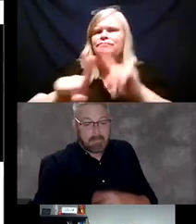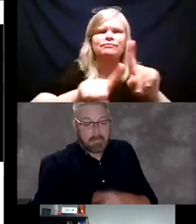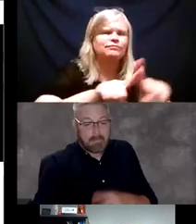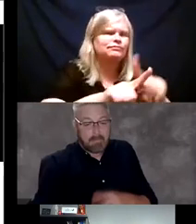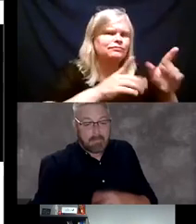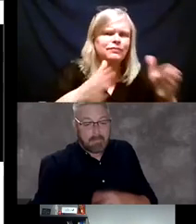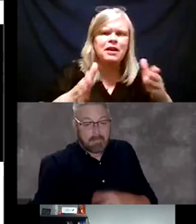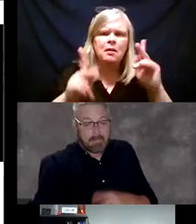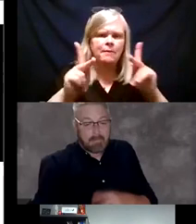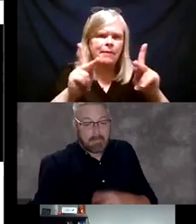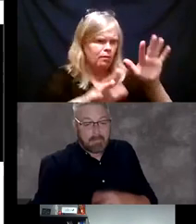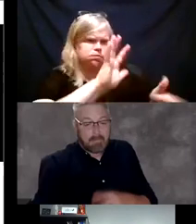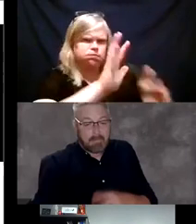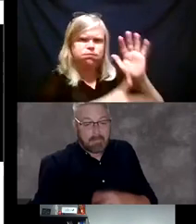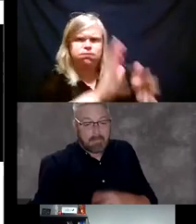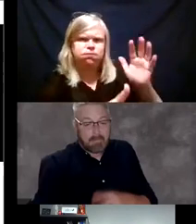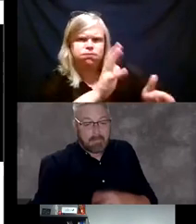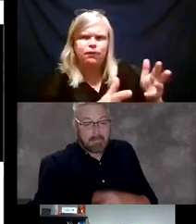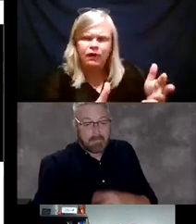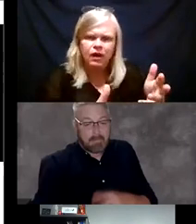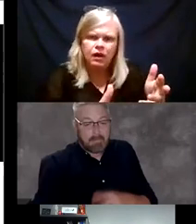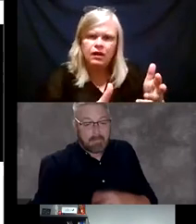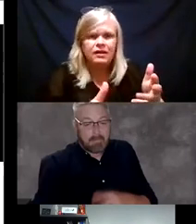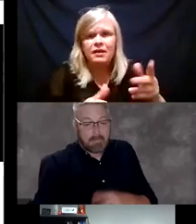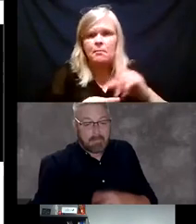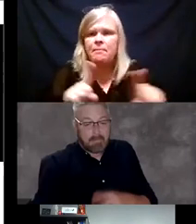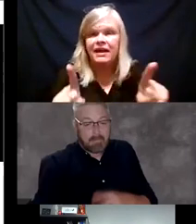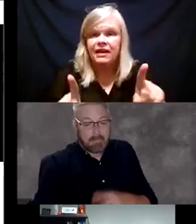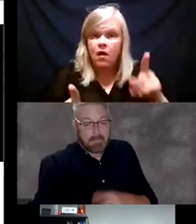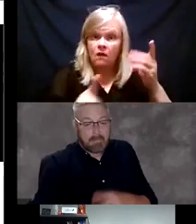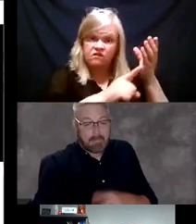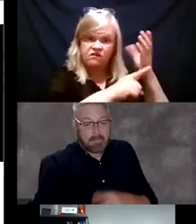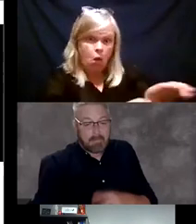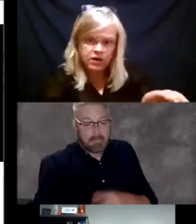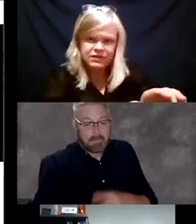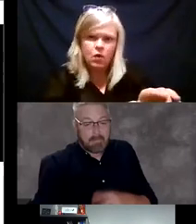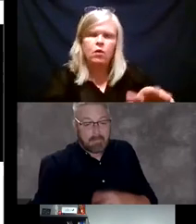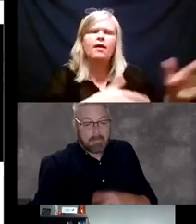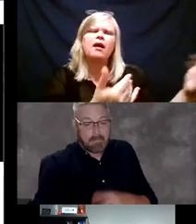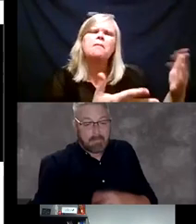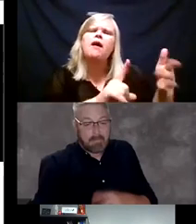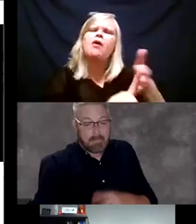COERCED THAT DON'T INVOLVE PHYSICAL FORCE. THE COURT IS ALLOWED TO CONSIDER ALL THE SURROUNDING